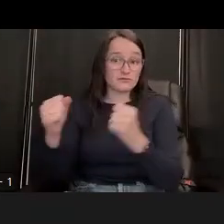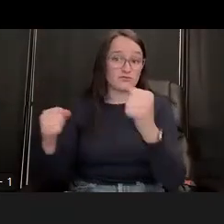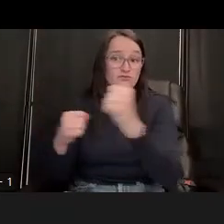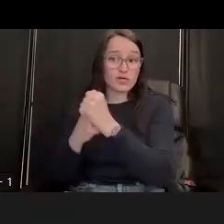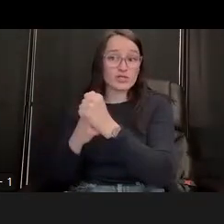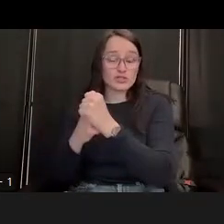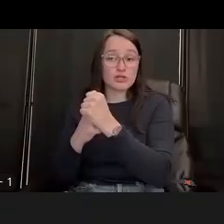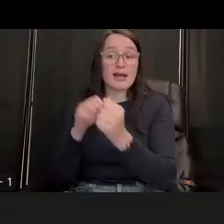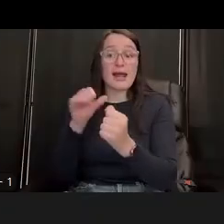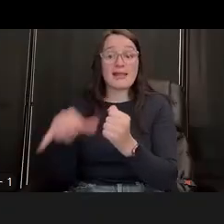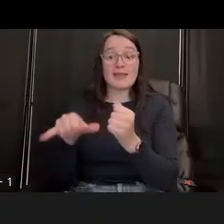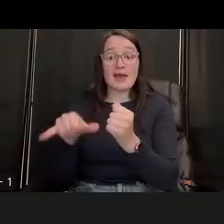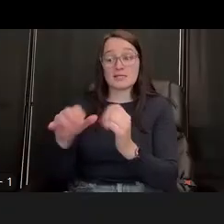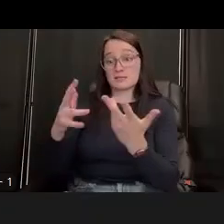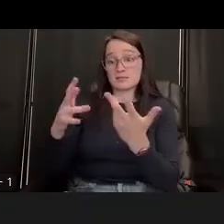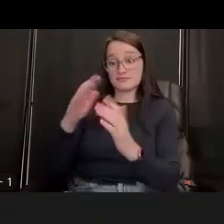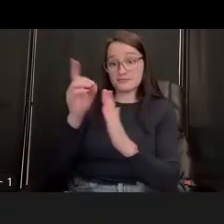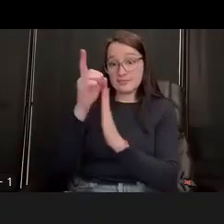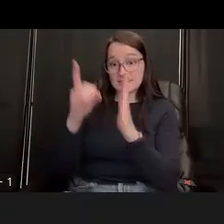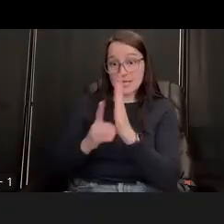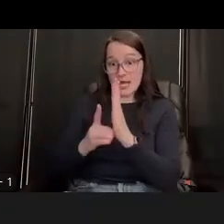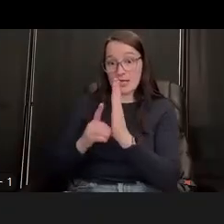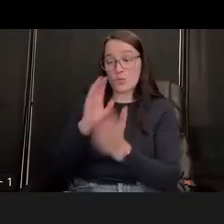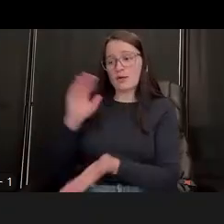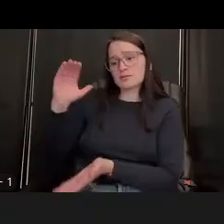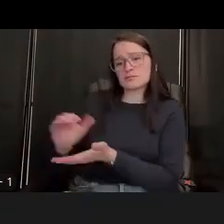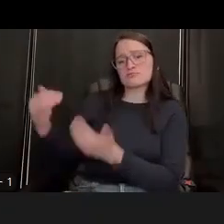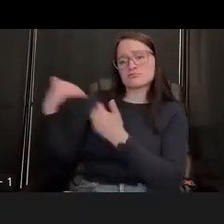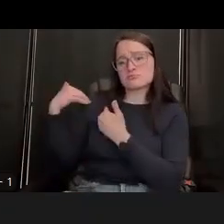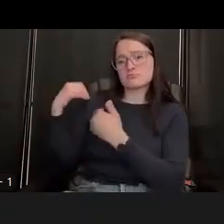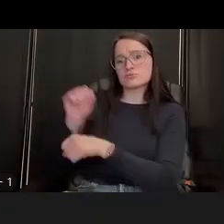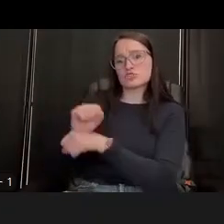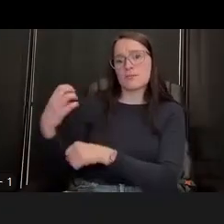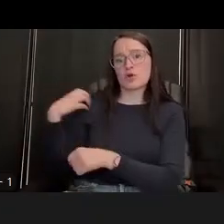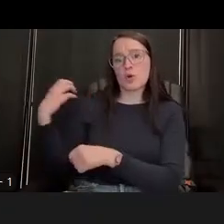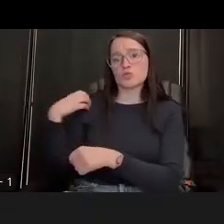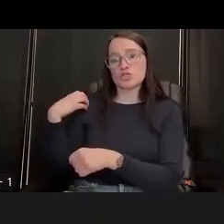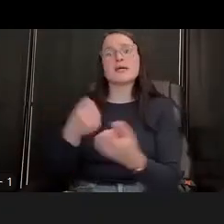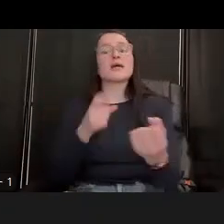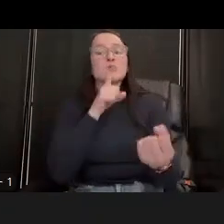the job coaches. It's accelerates integration of supported employees into workplace culture